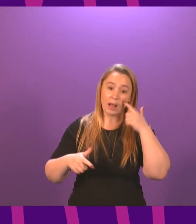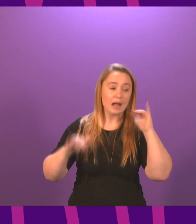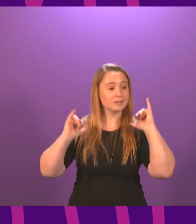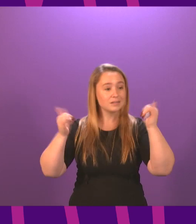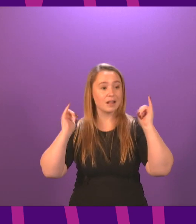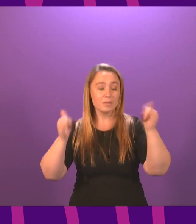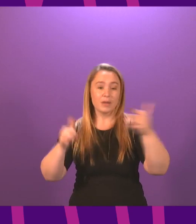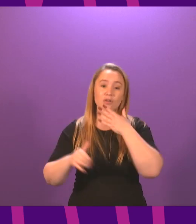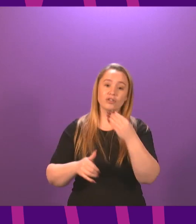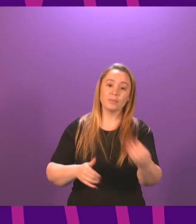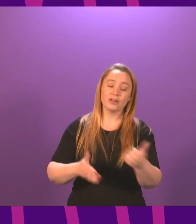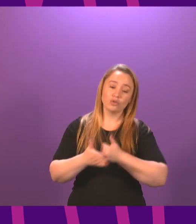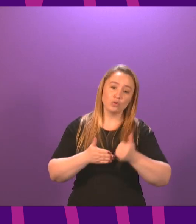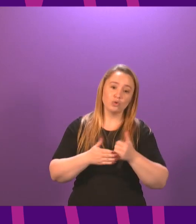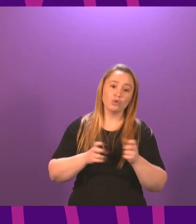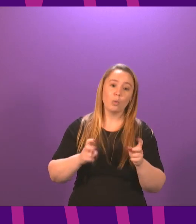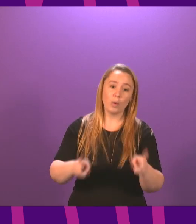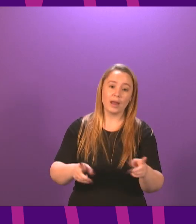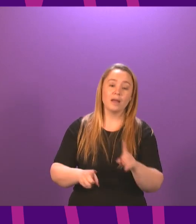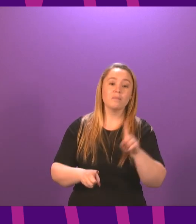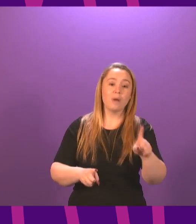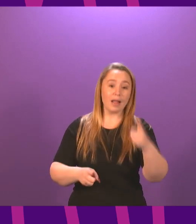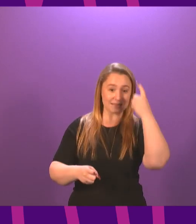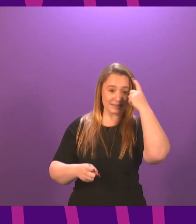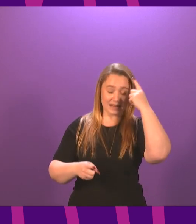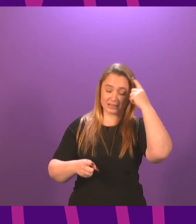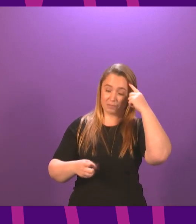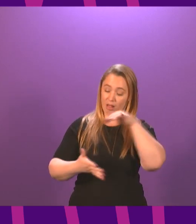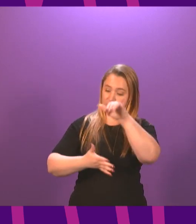to celebrate Christmas in their usual way, but we believe that we have put forward a